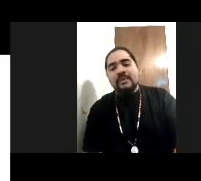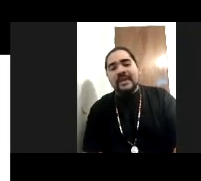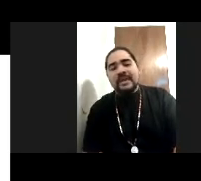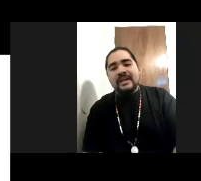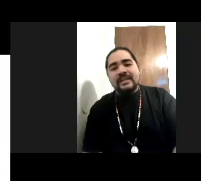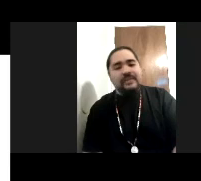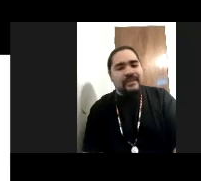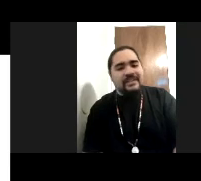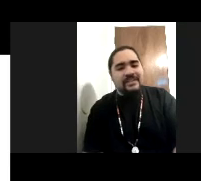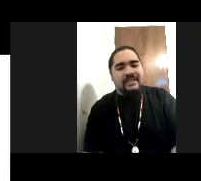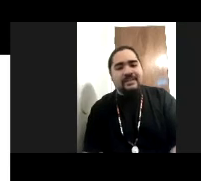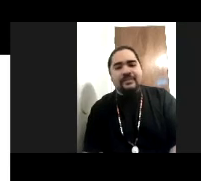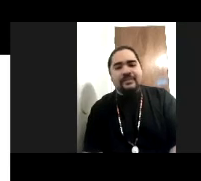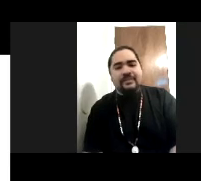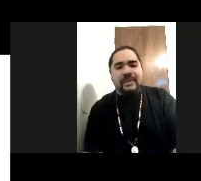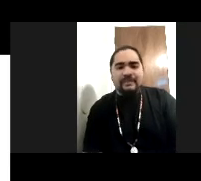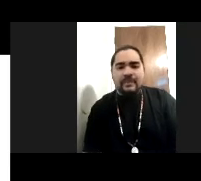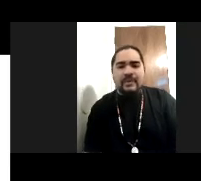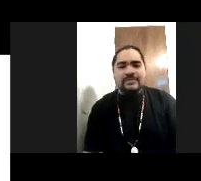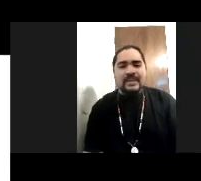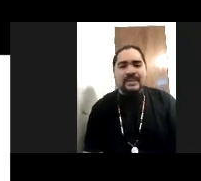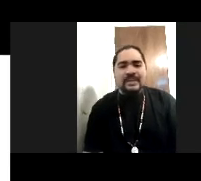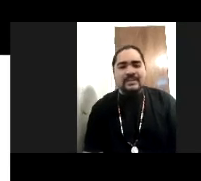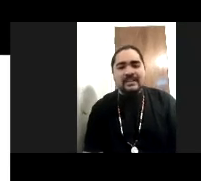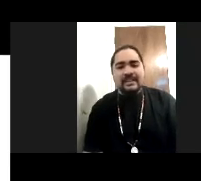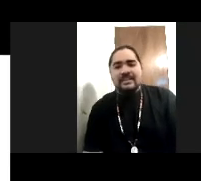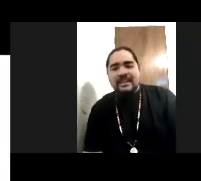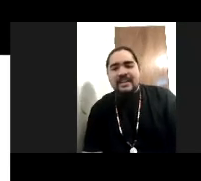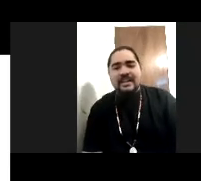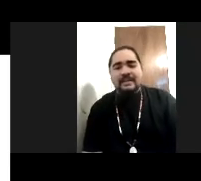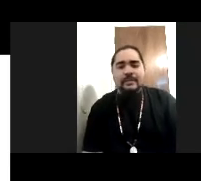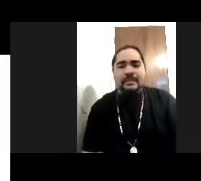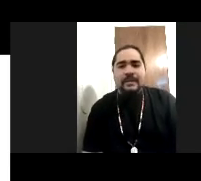Like a little events like that are a little more like programs like that to kind of get them up there.